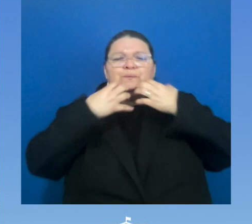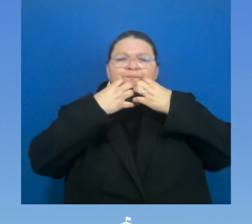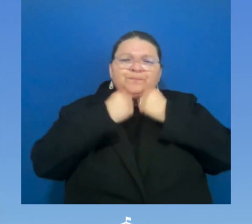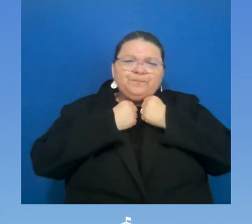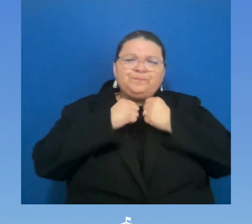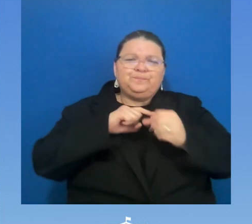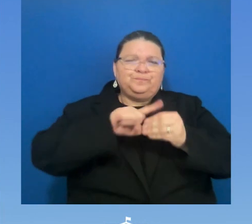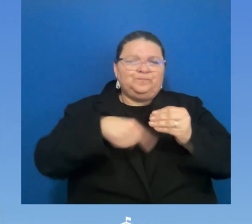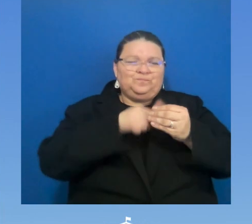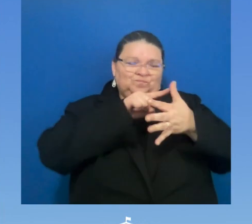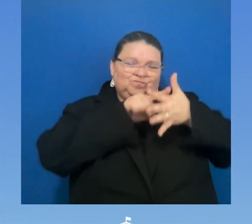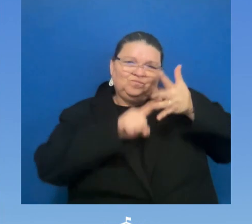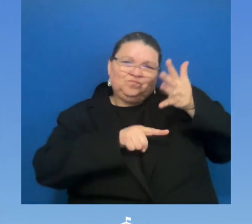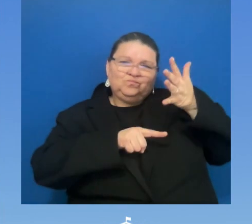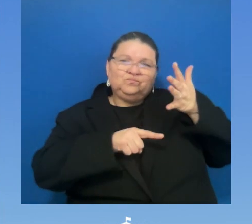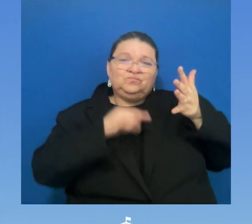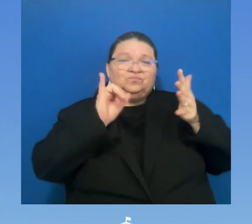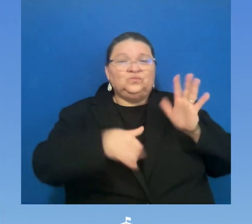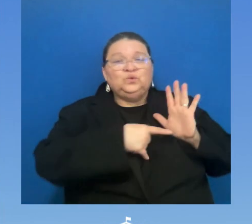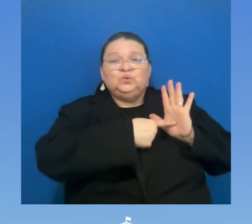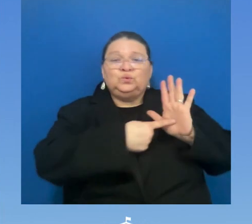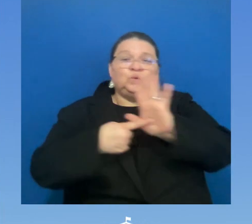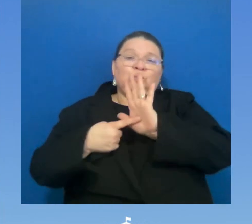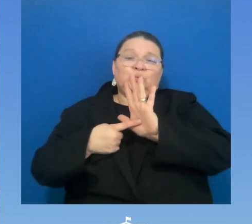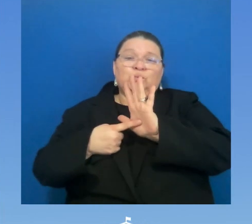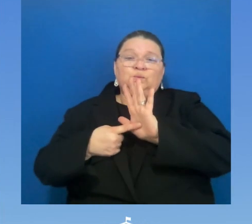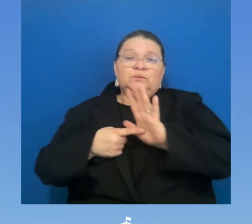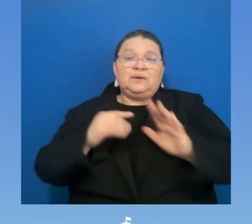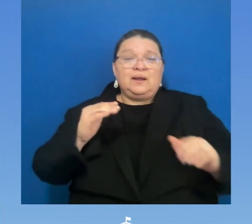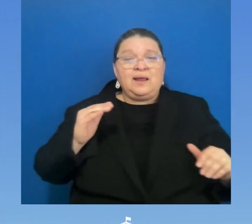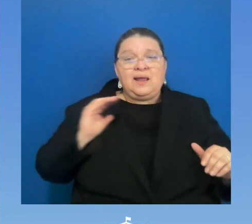because our employees believe it and they show up every day to work, to improve it.